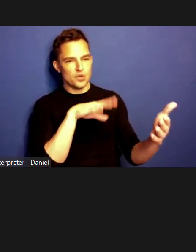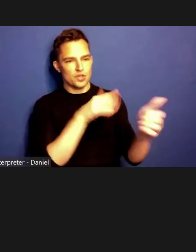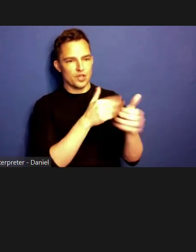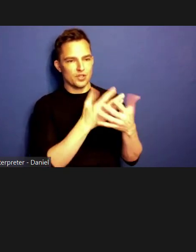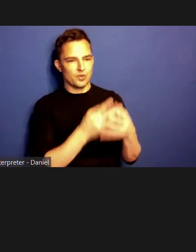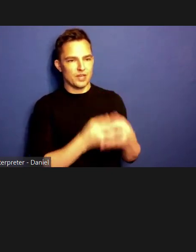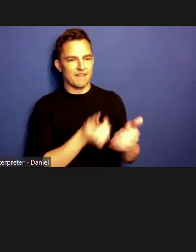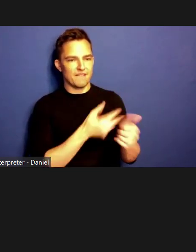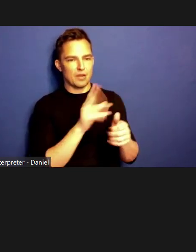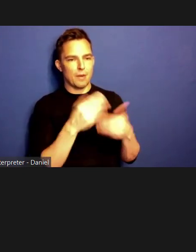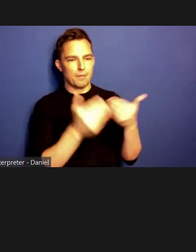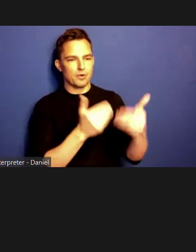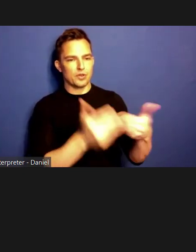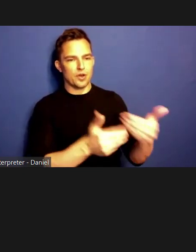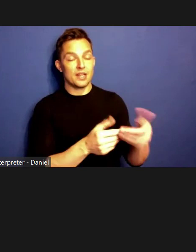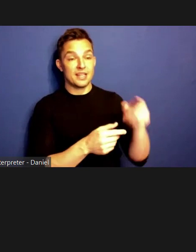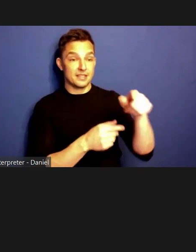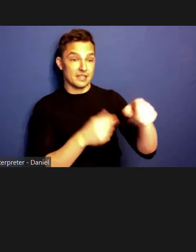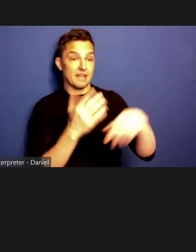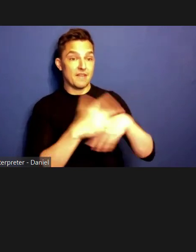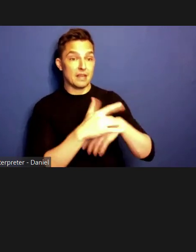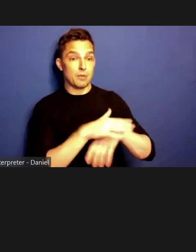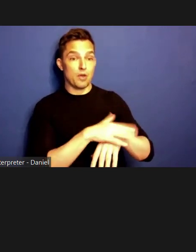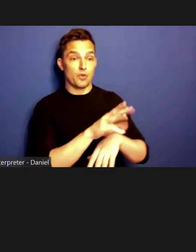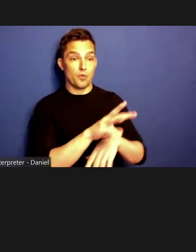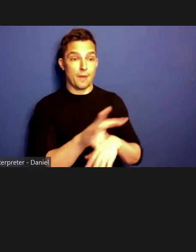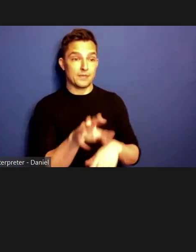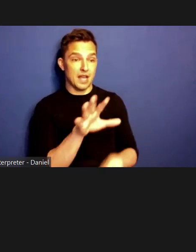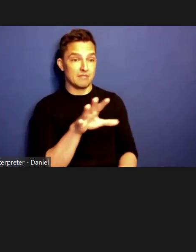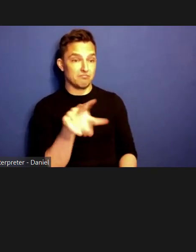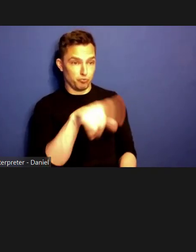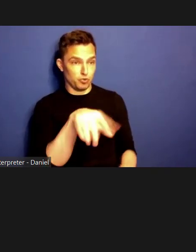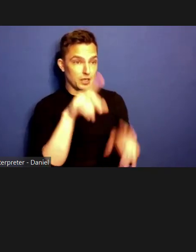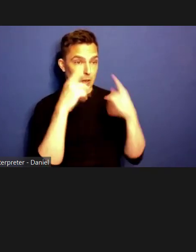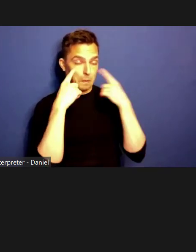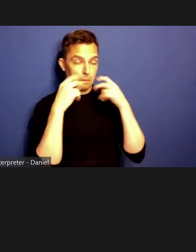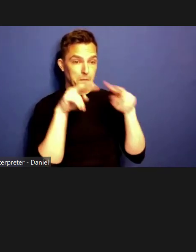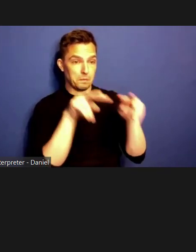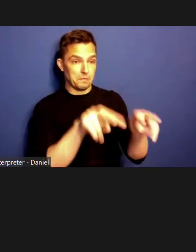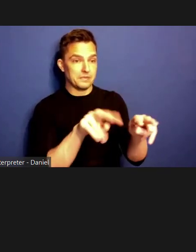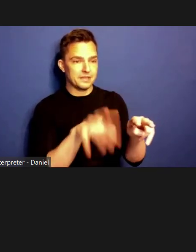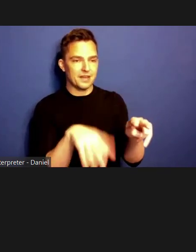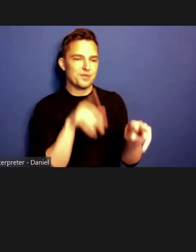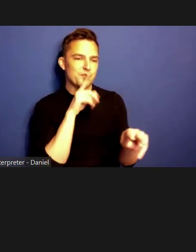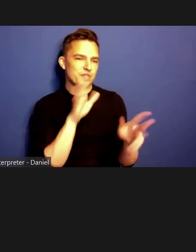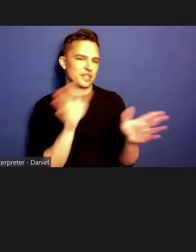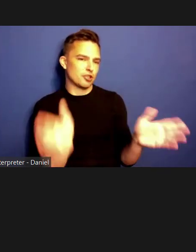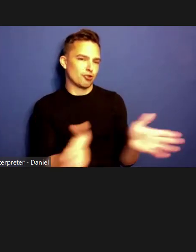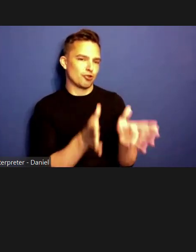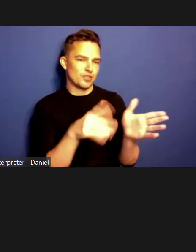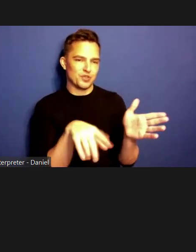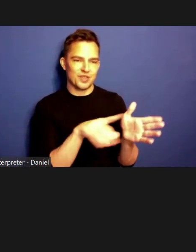our website for you to look at. We really encourage you to look at the protocol while you're in the